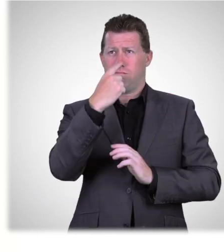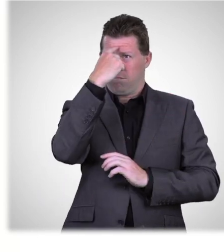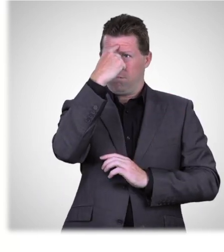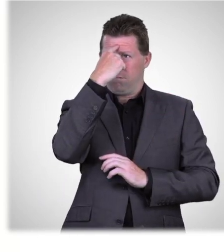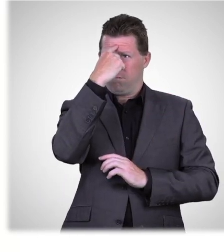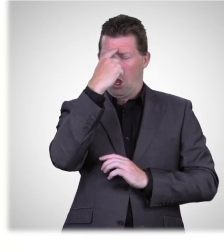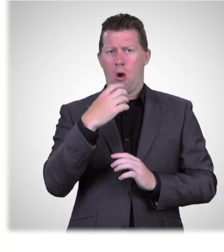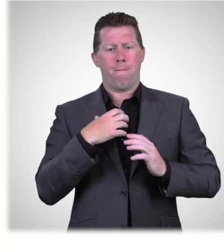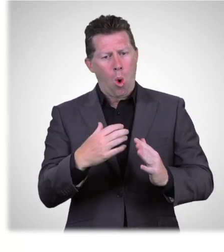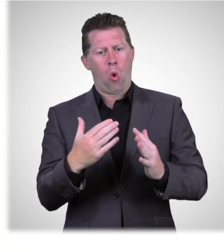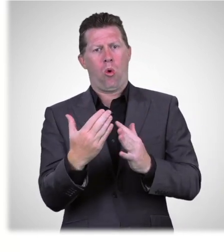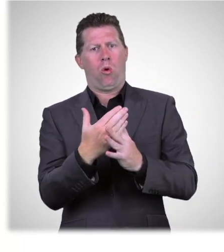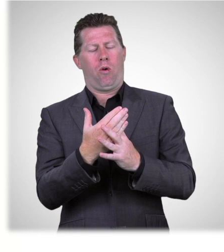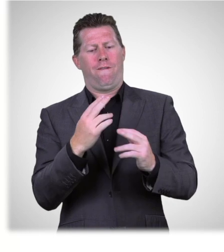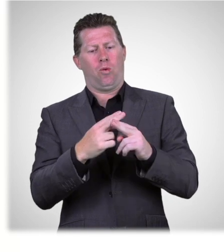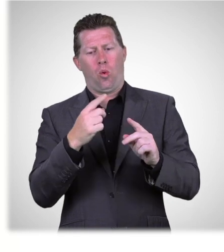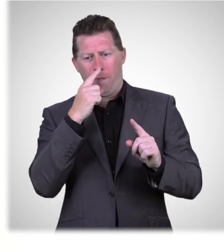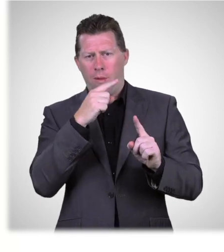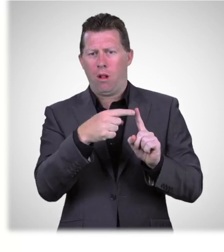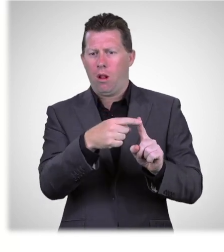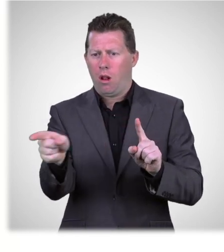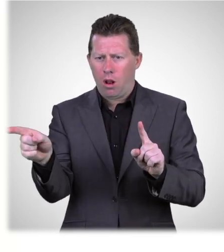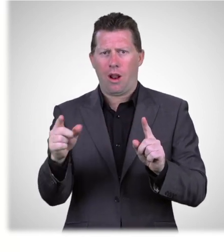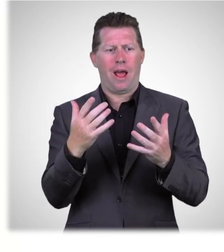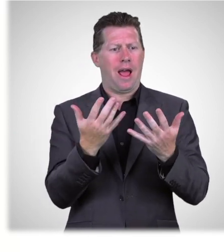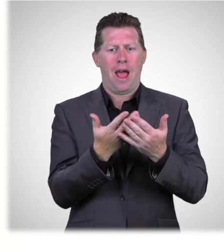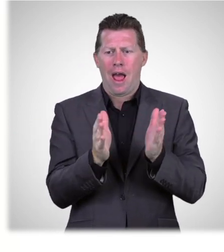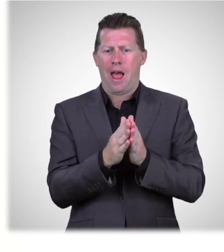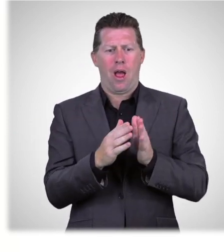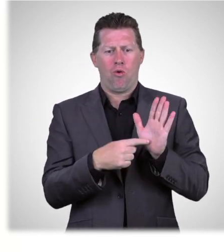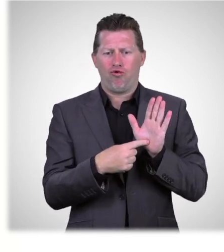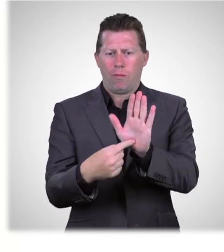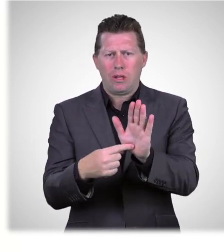more accessible. So I’d look at the multiple means of representation and just go over that.